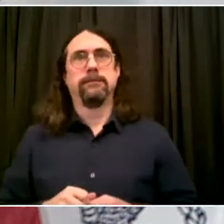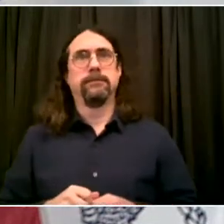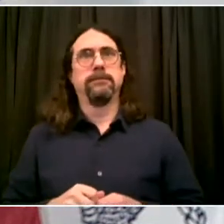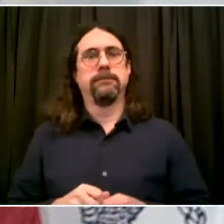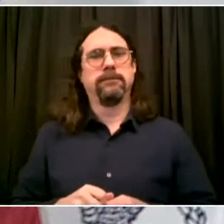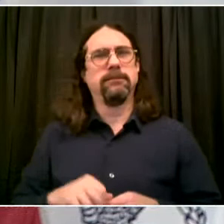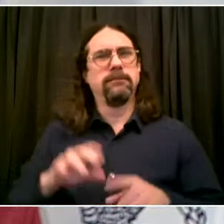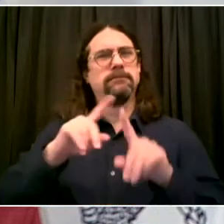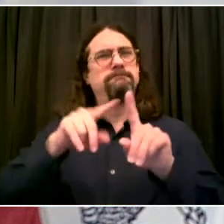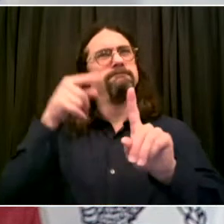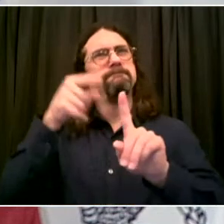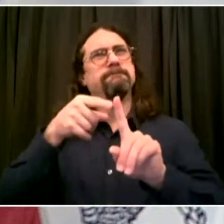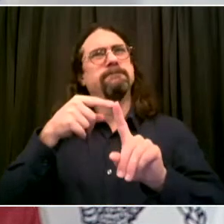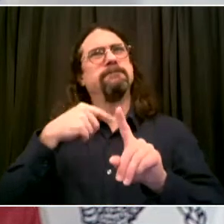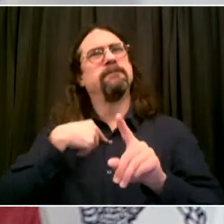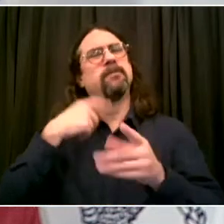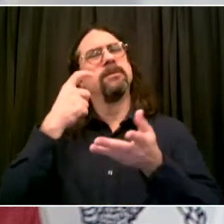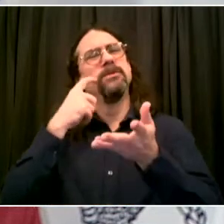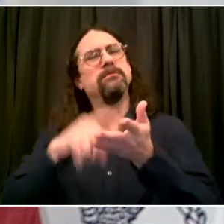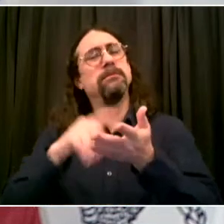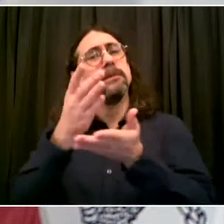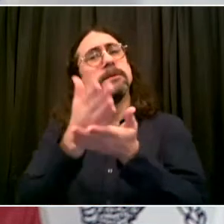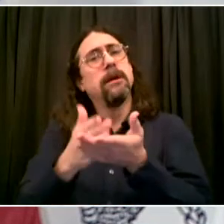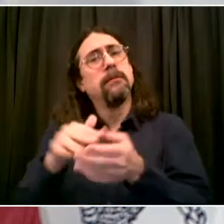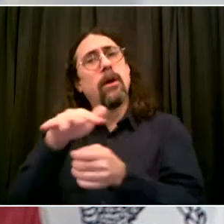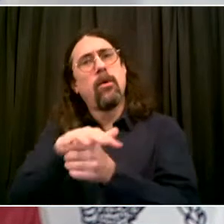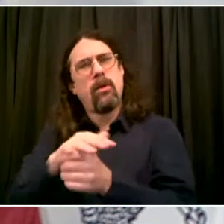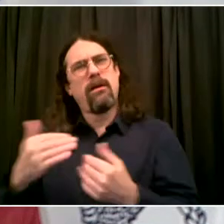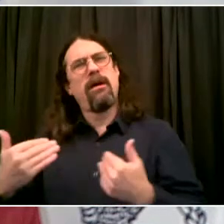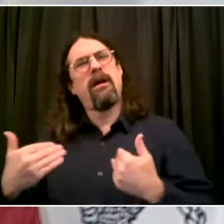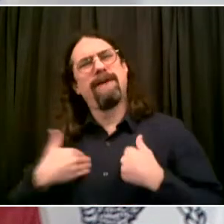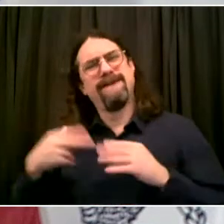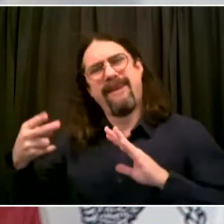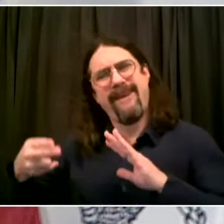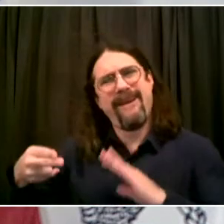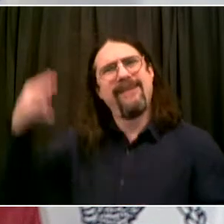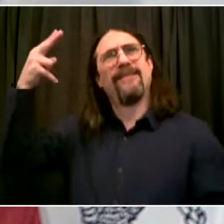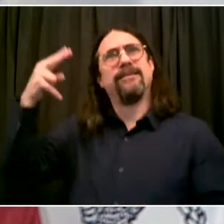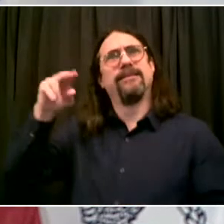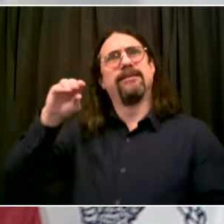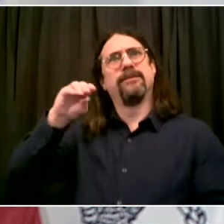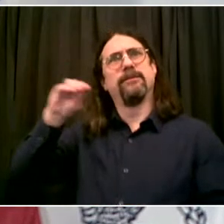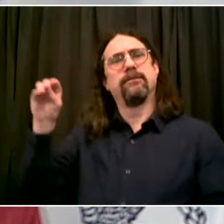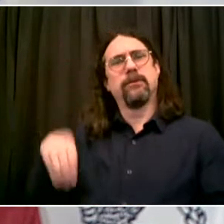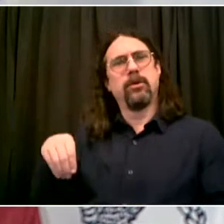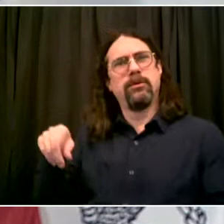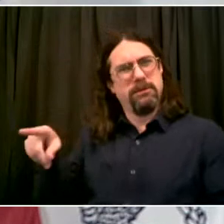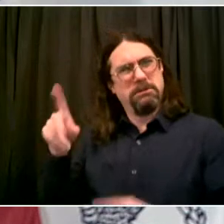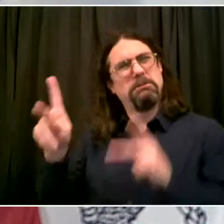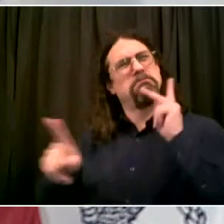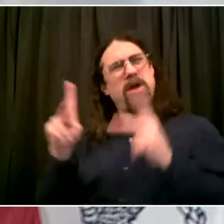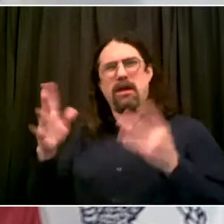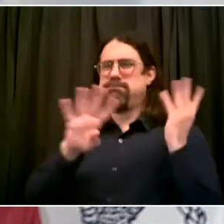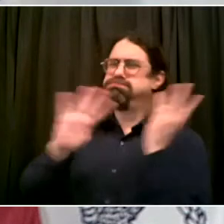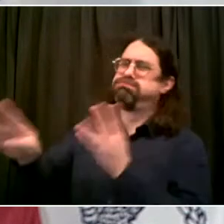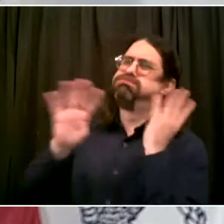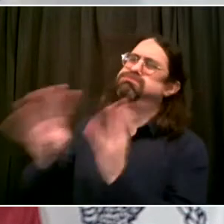TO ALSO SAY THEY ARE NNEIGHBORHOODS WITH VERY HIGH VACCINATION RATES THAT ARE HIGIGPRH IOIOTRIY Y IGNEHBHBHOORODS WORDING TO WHERE YOU ARE CITITING